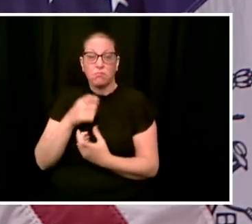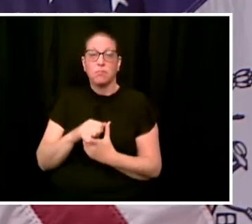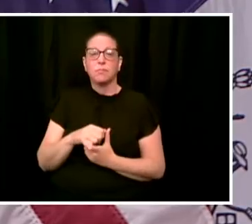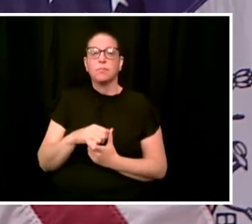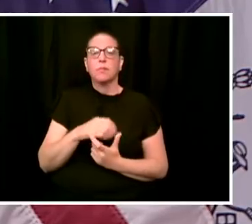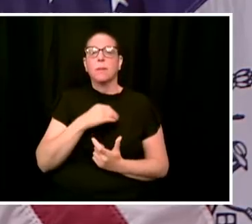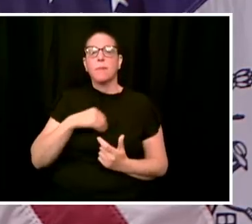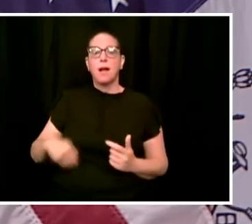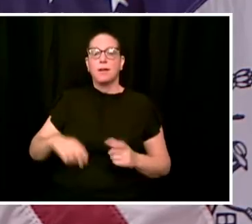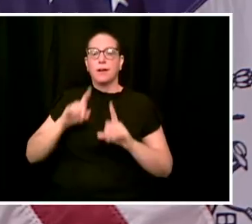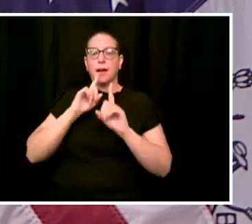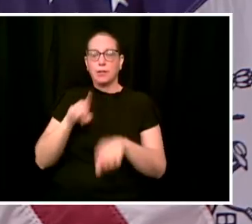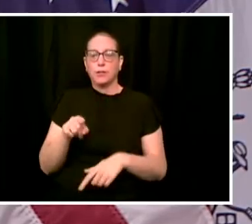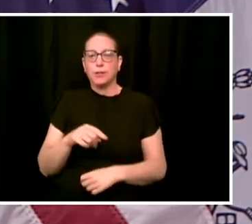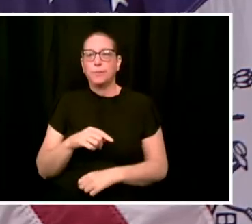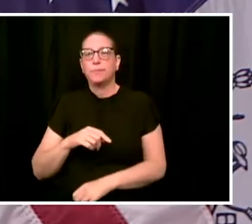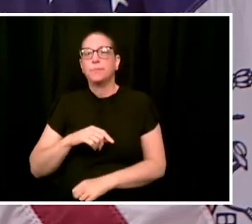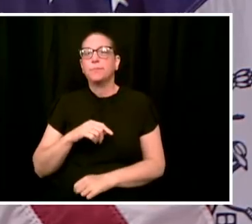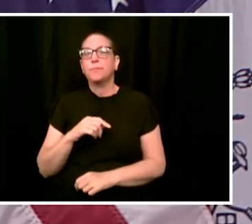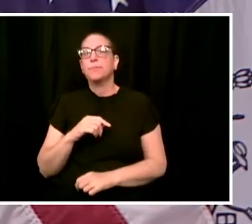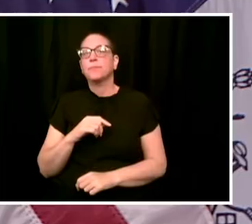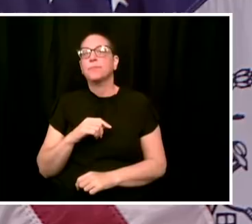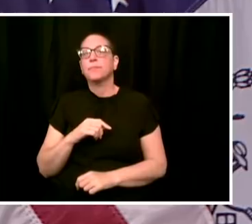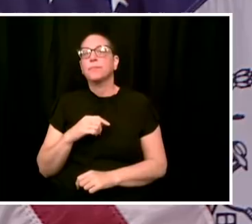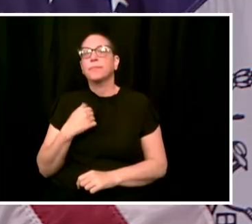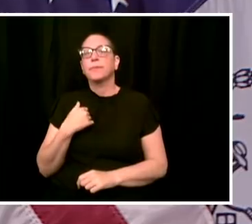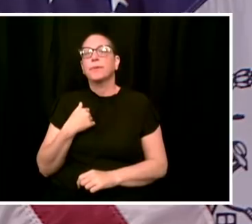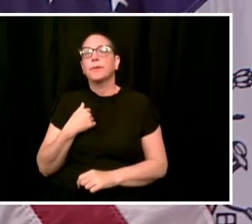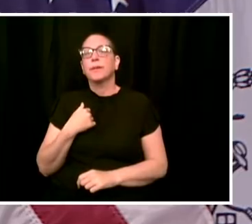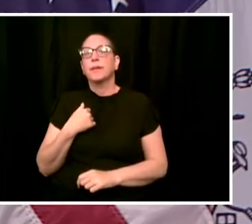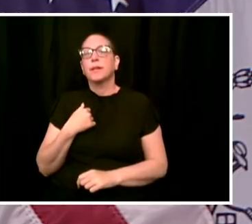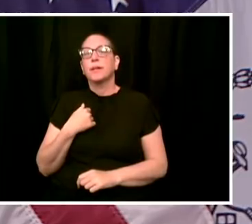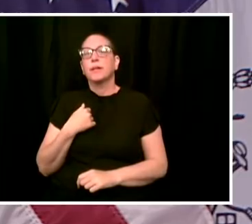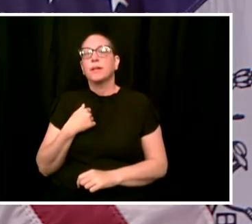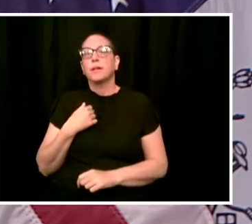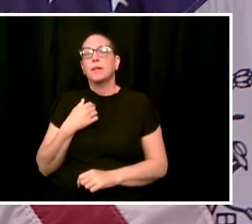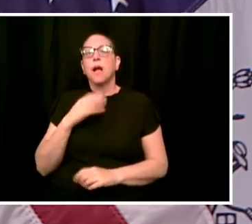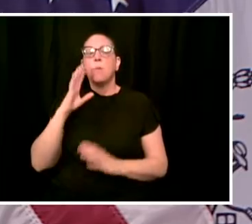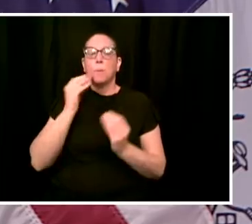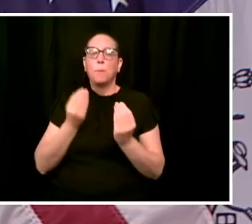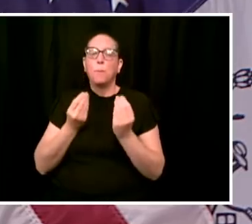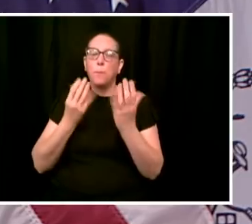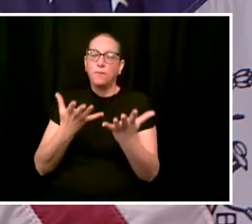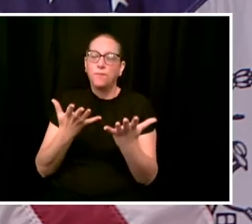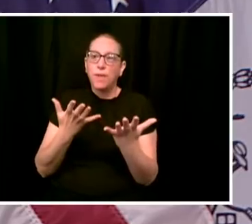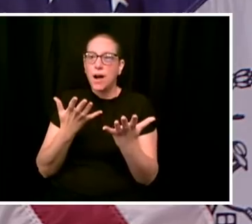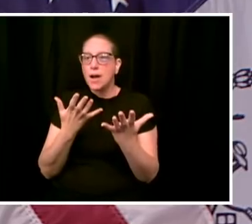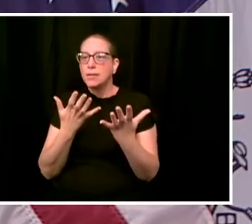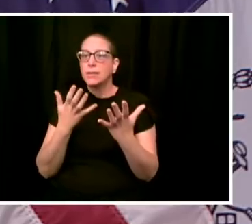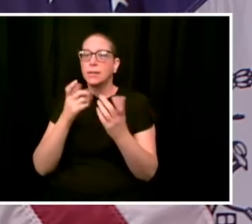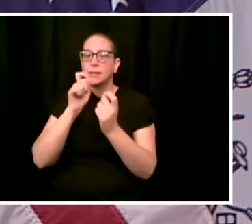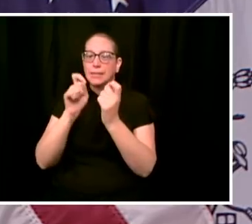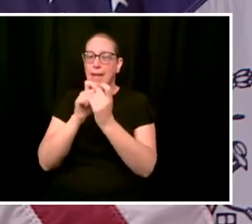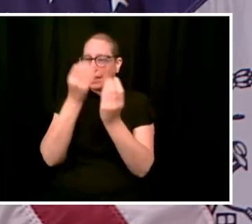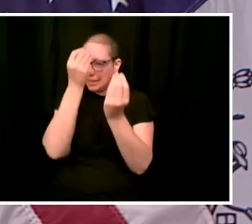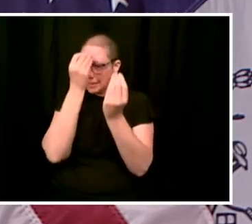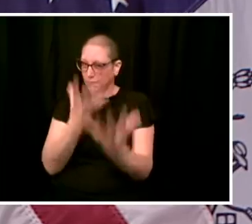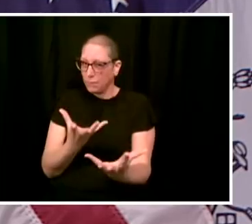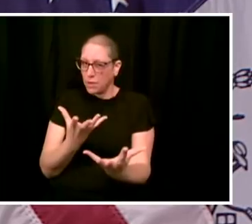ON THE -- IWI LL DO THIS PART, FIRST, AND THEN TURN TO COMMISSIONER BANKS. WE WILL GET YOU